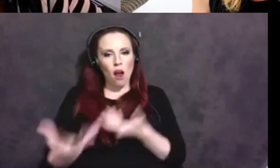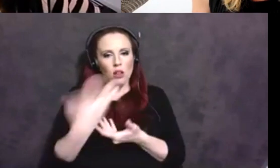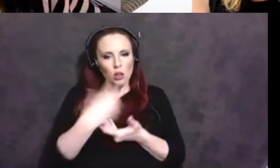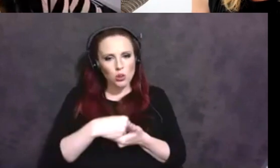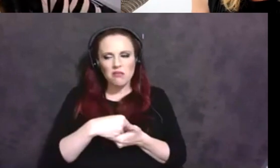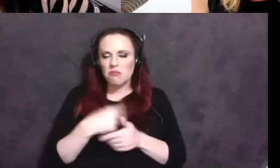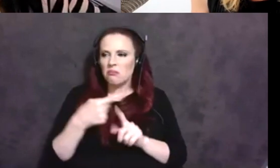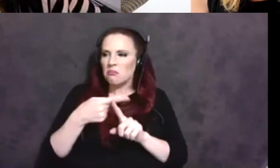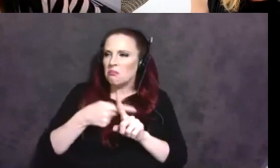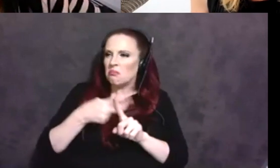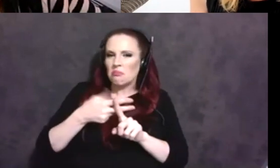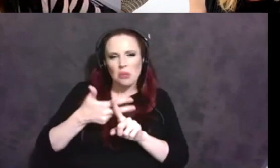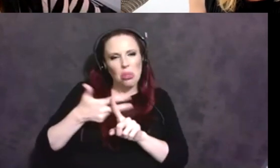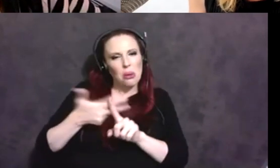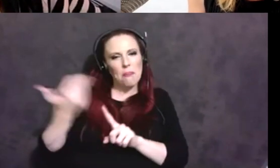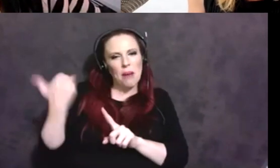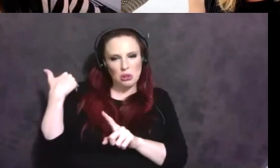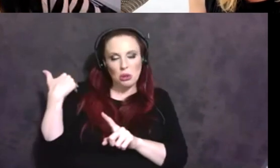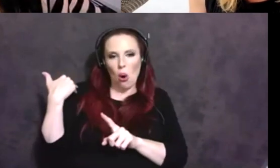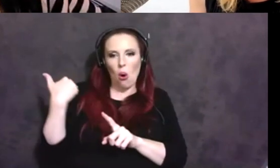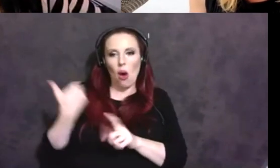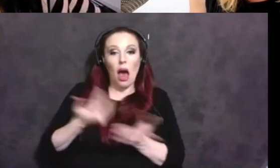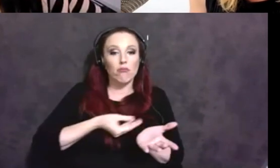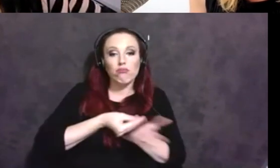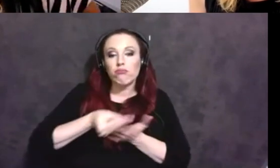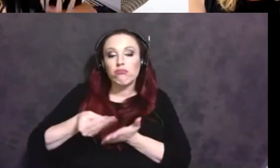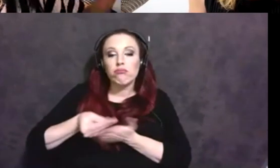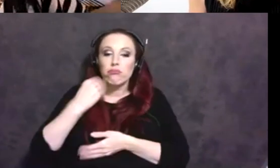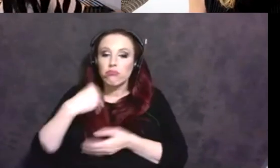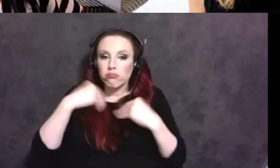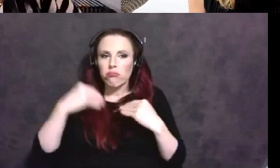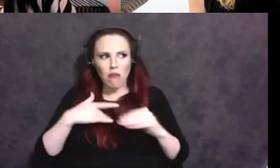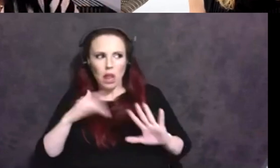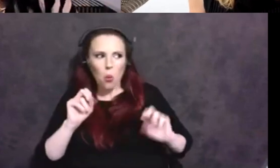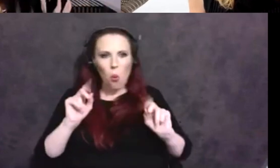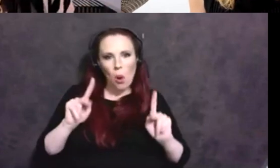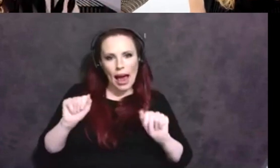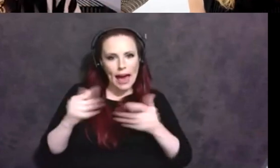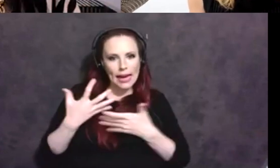as someone who teaches bias interruption for a living and teaches people how to be more